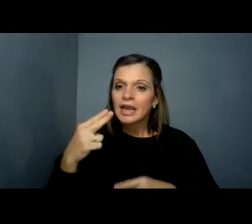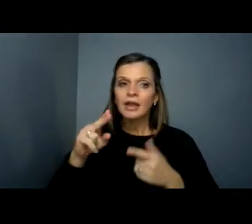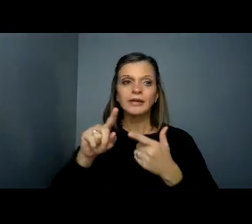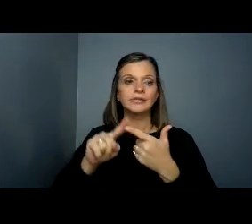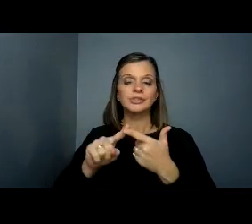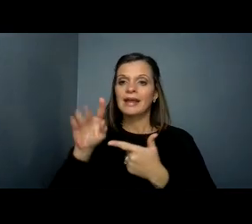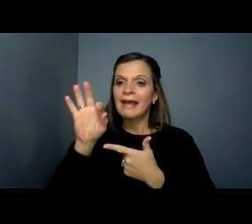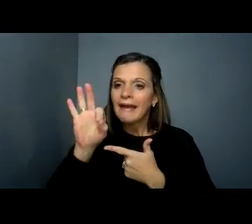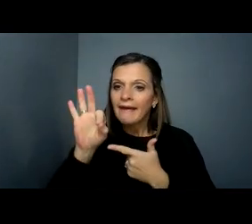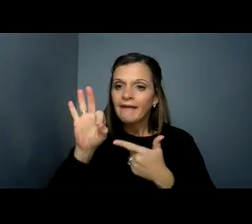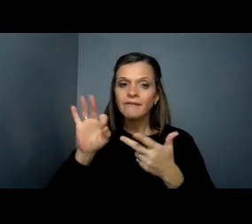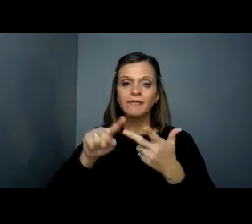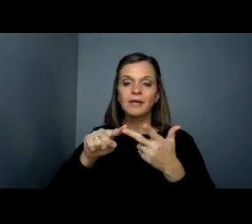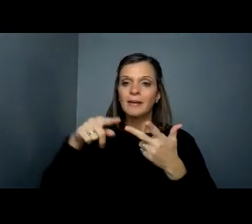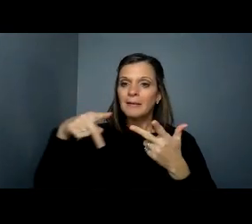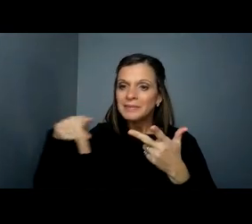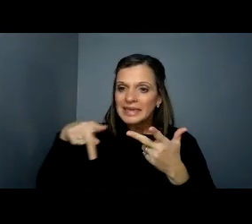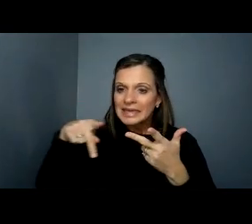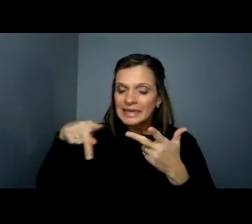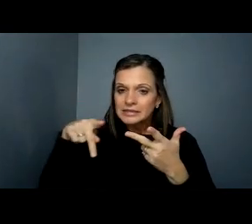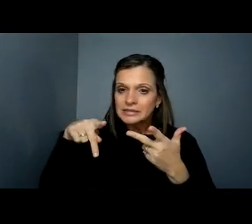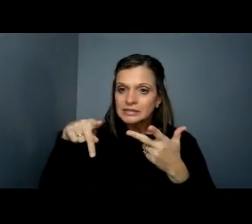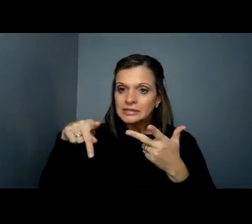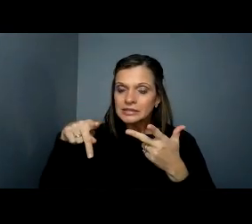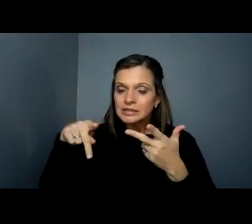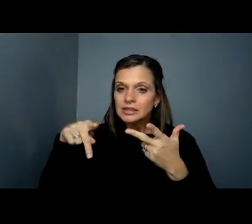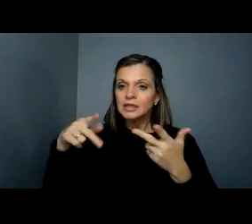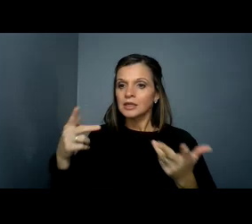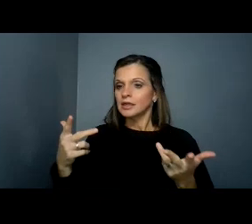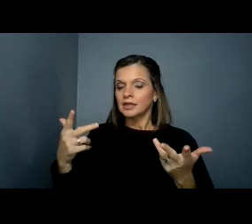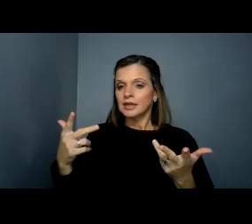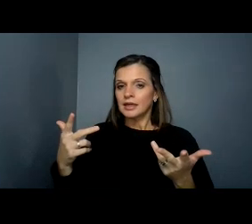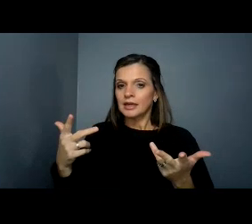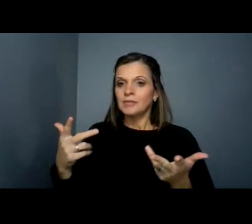unvoiced or in speech it's called fricatives. They're just, it's just air moving across the